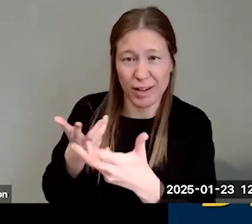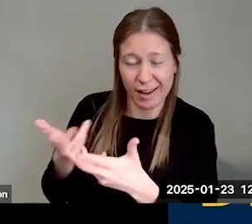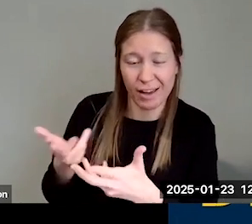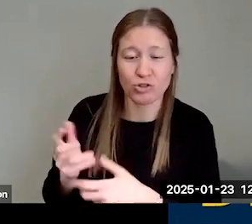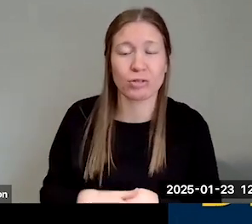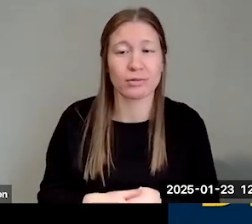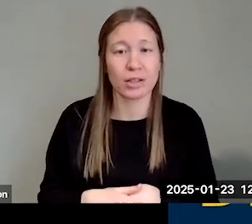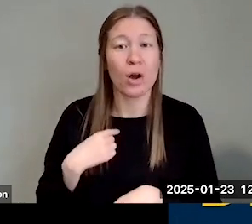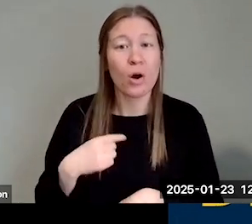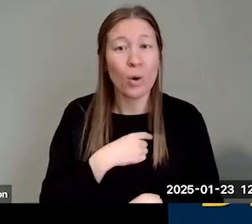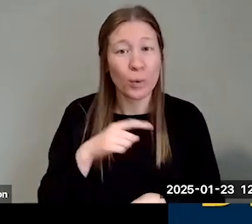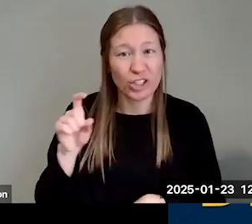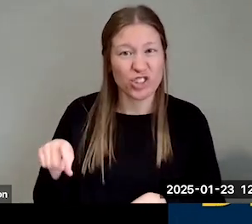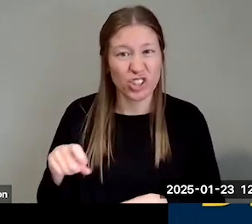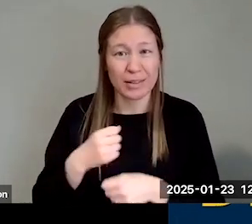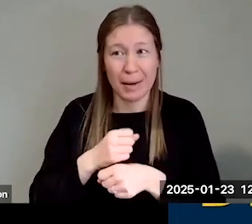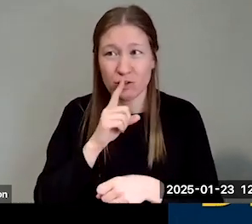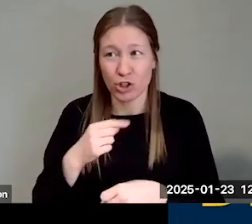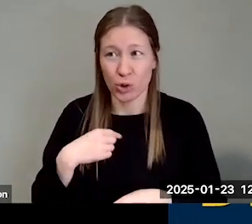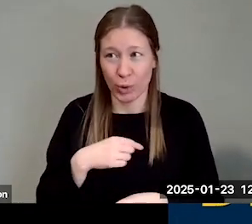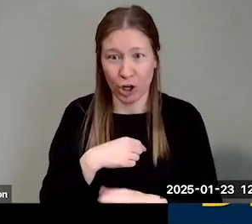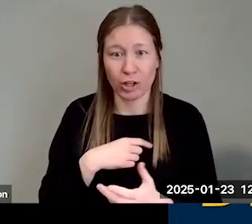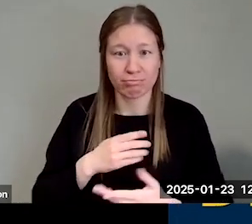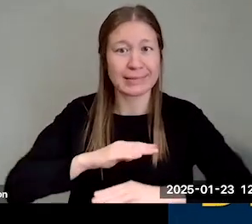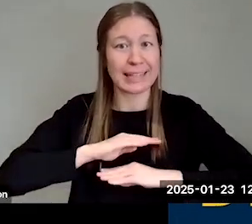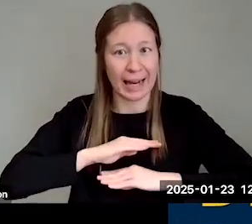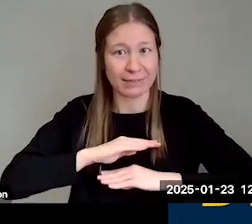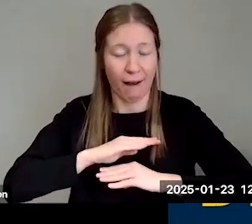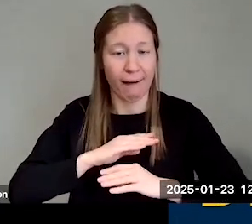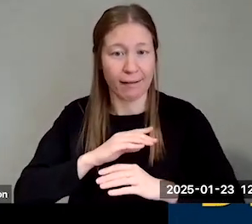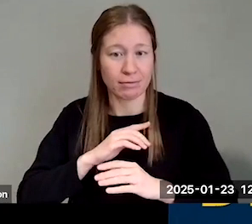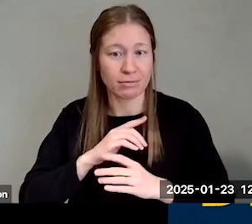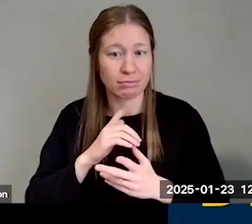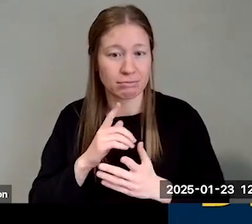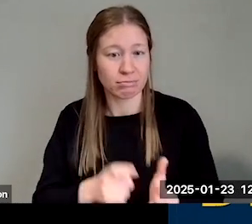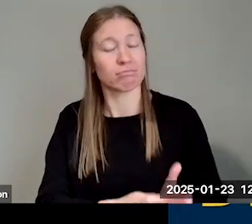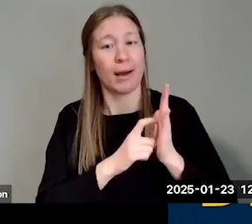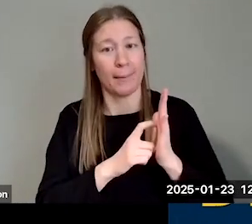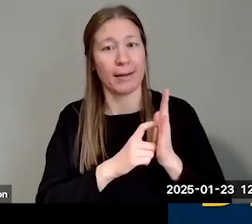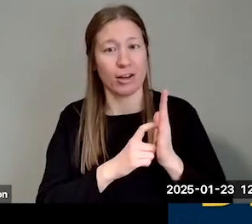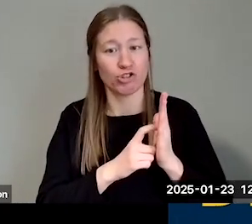that we are meeting that obligation to engage in the interactive process.